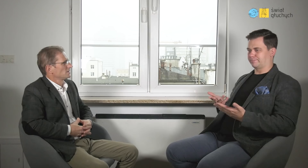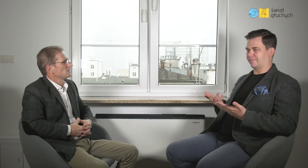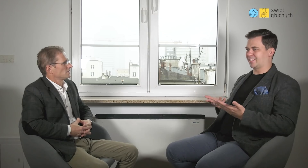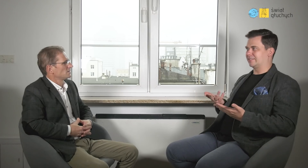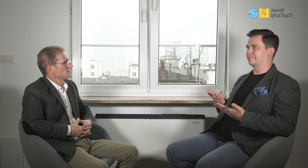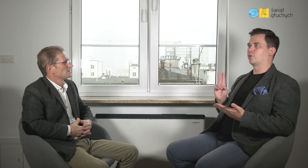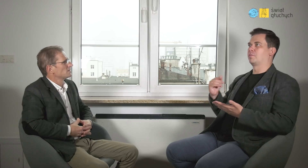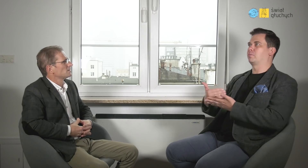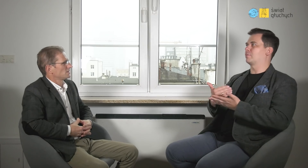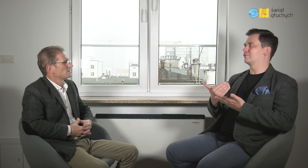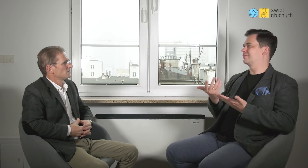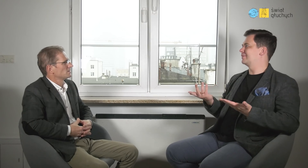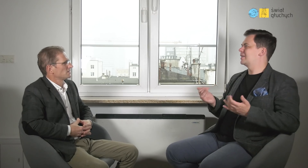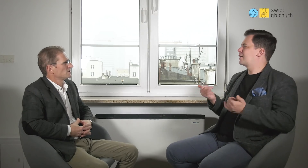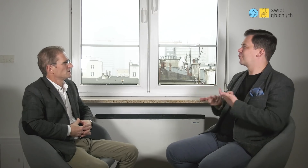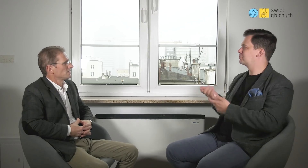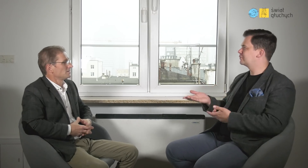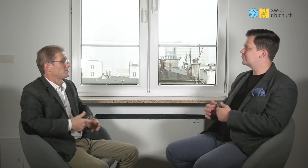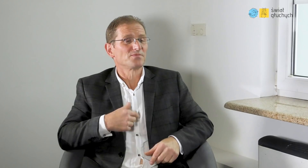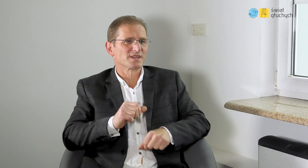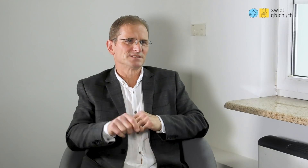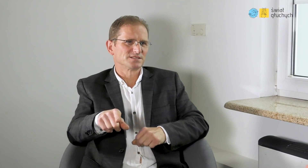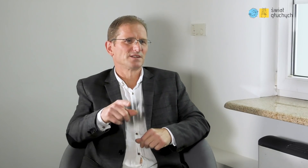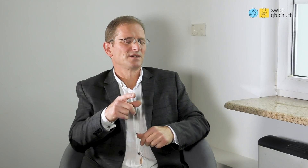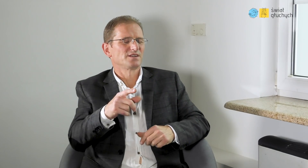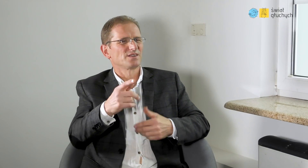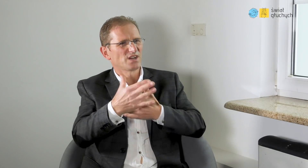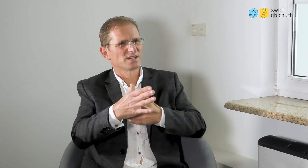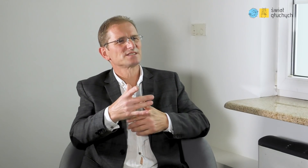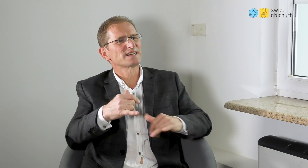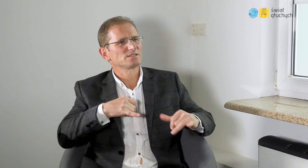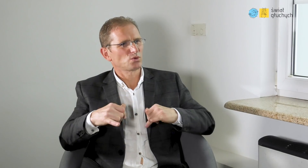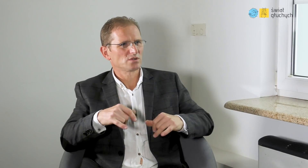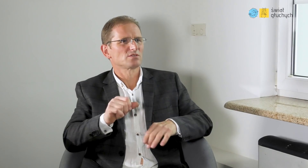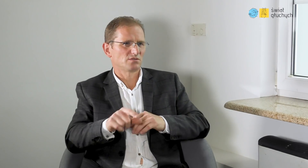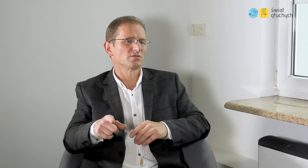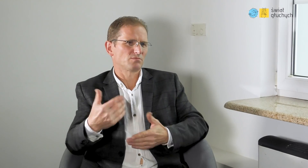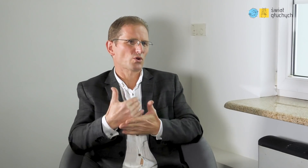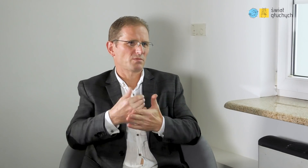How do you manage then? There is a board in the federation that helps me with this.